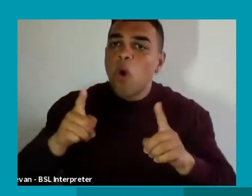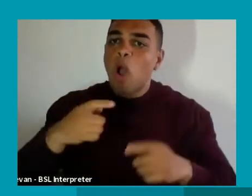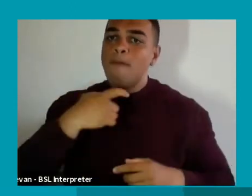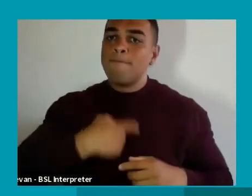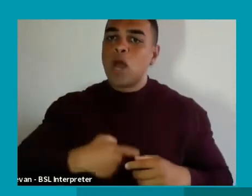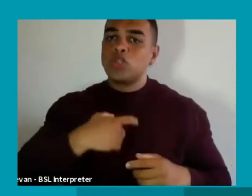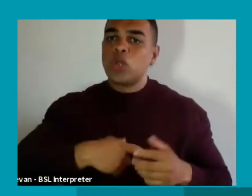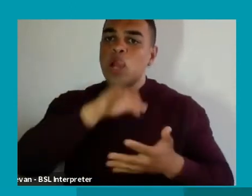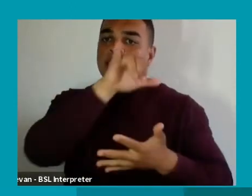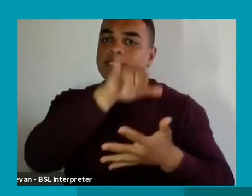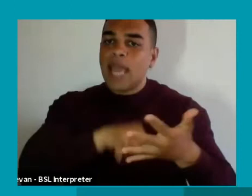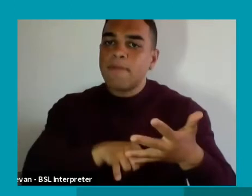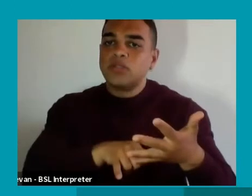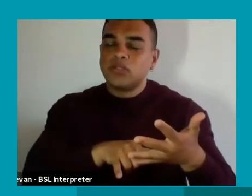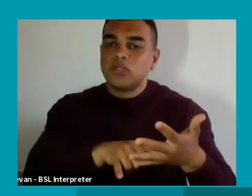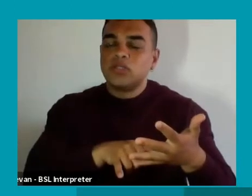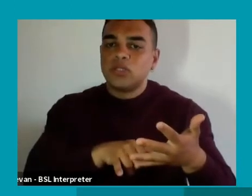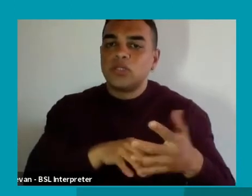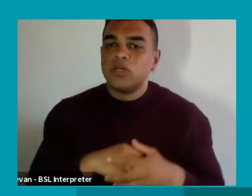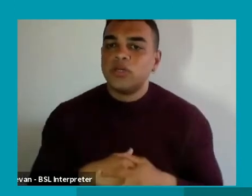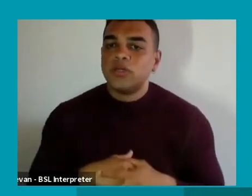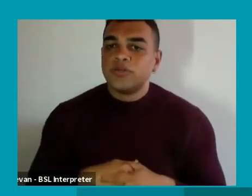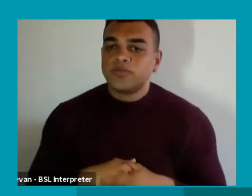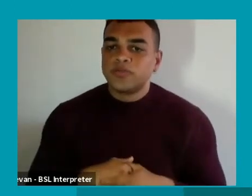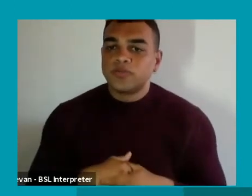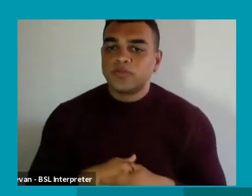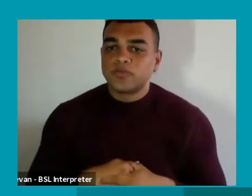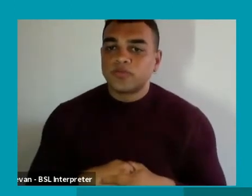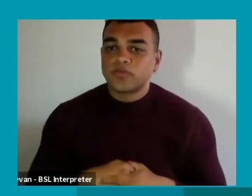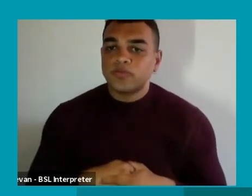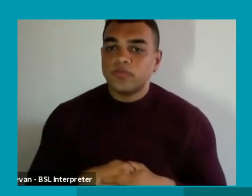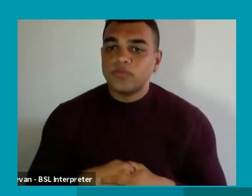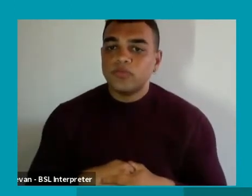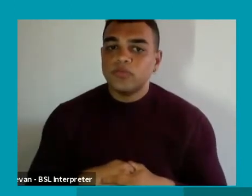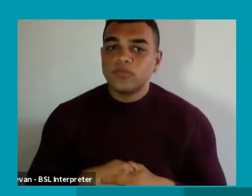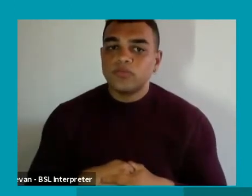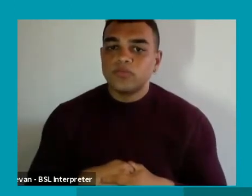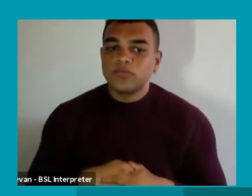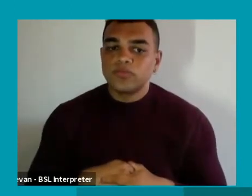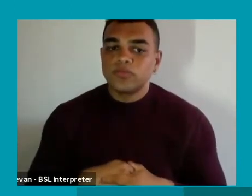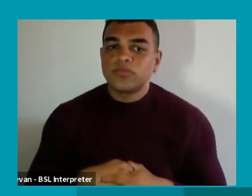Yeah, that's right. OK, so well, I think we've oh sorry Toby back One slide please thank you